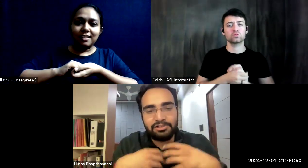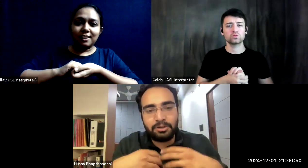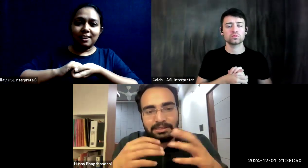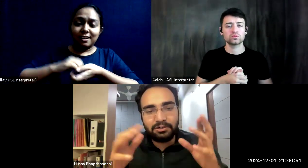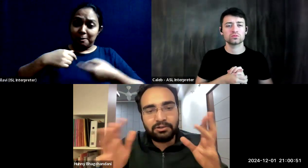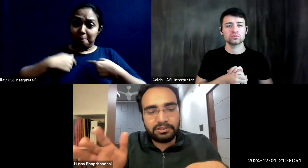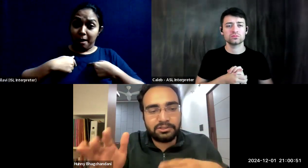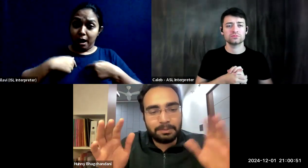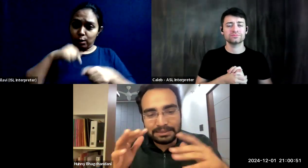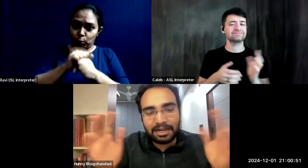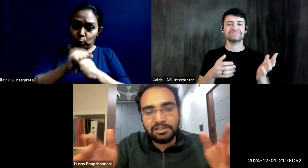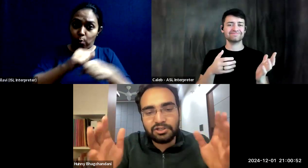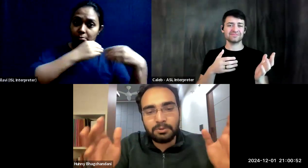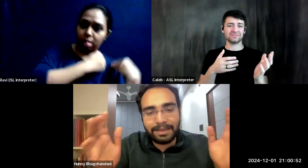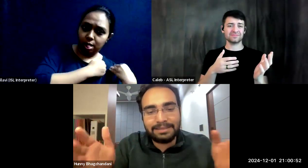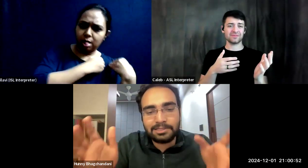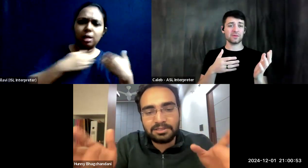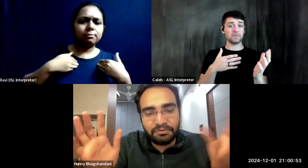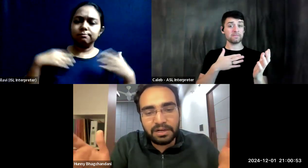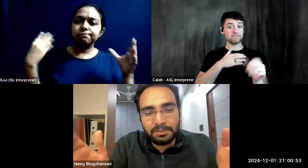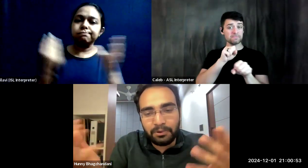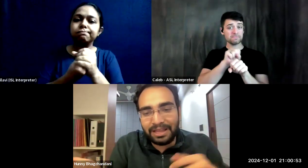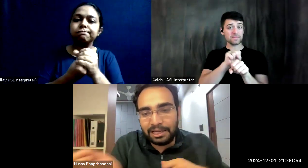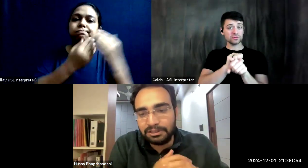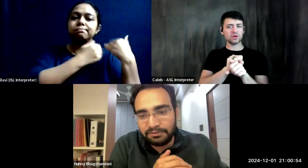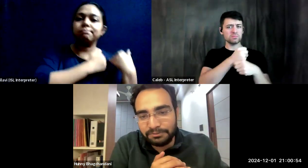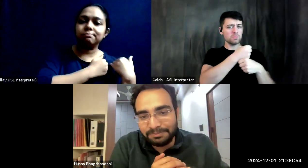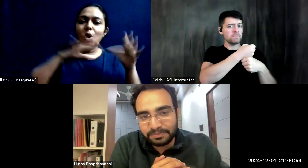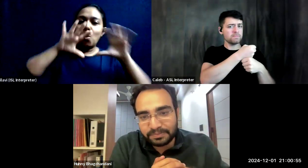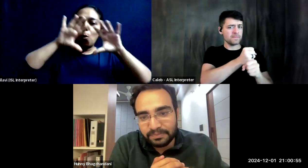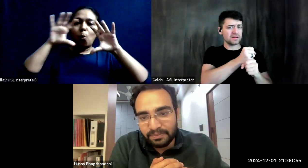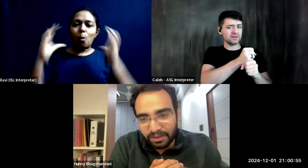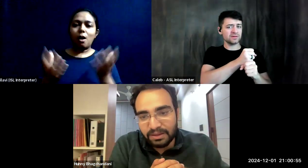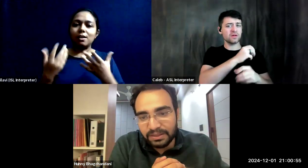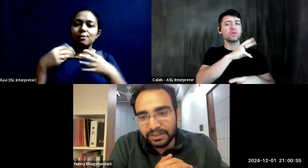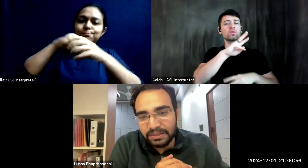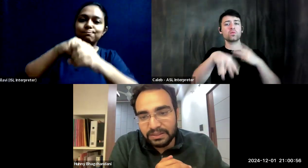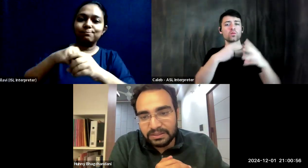my job, it's not Torchit job, it's our job to make this world more inclusive.